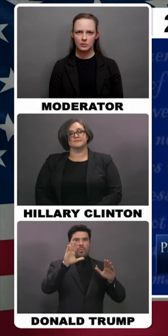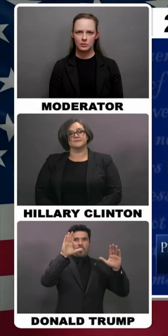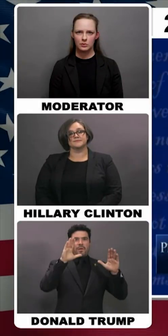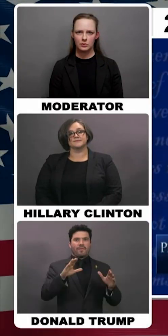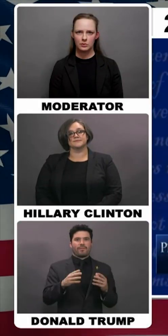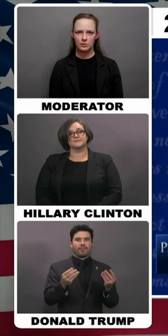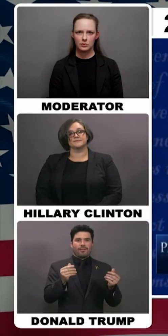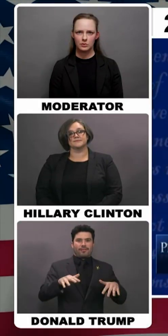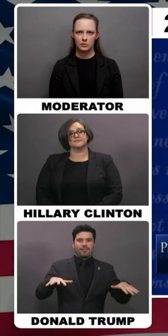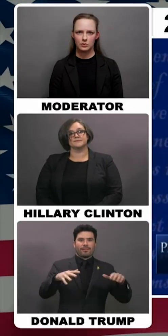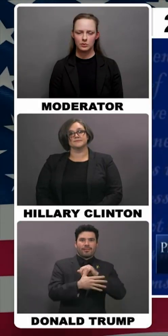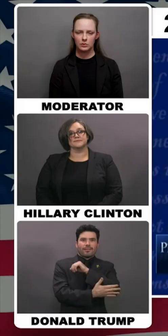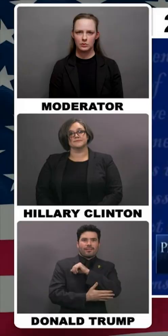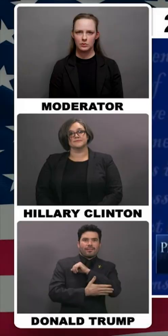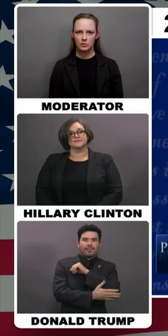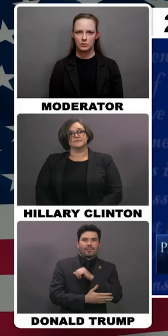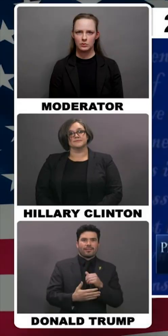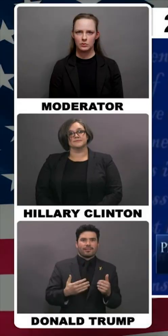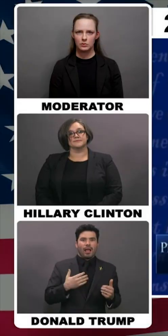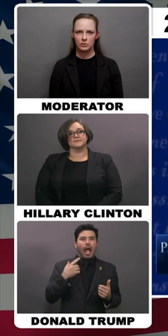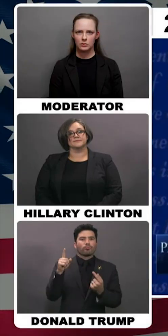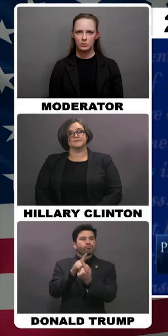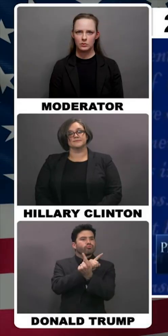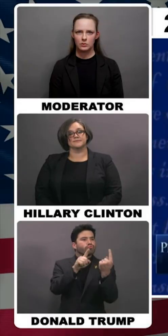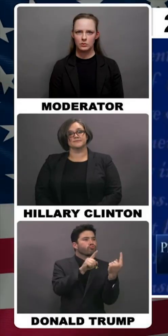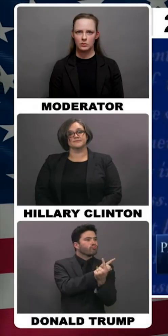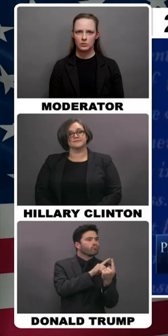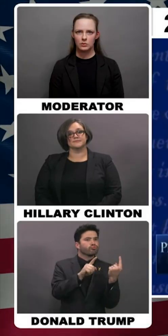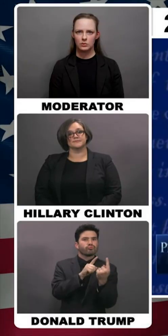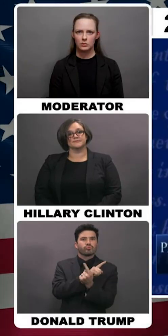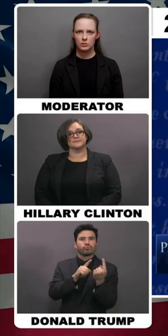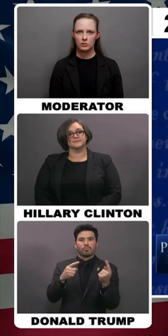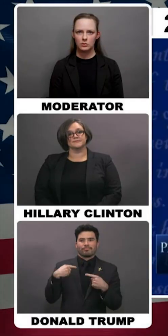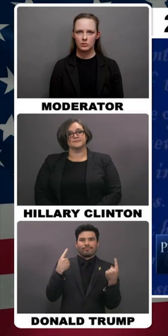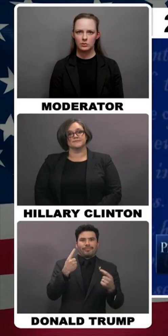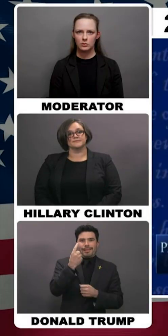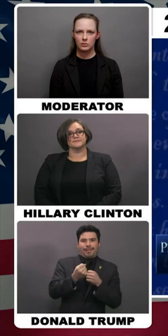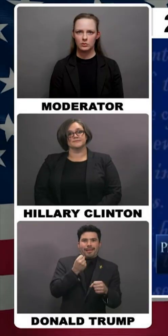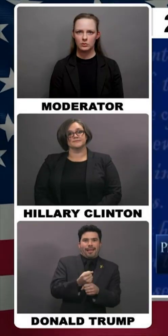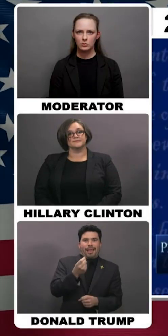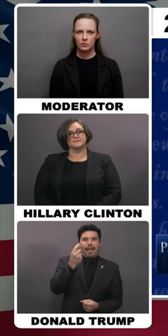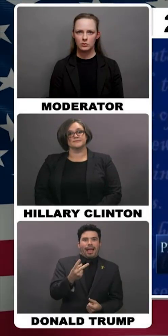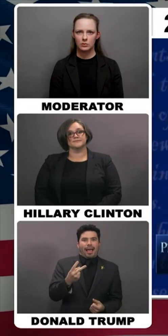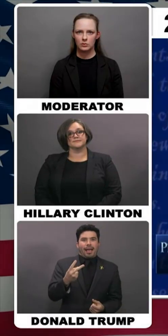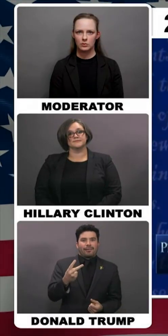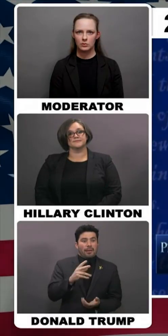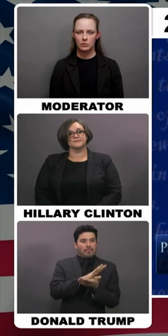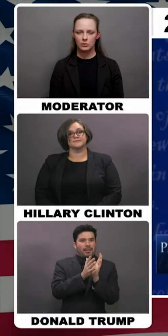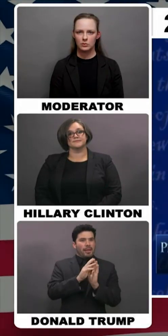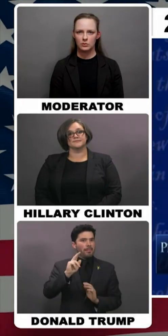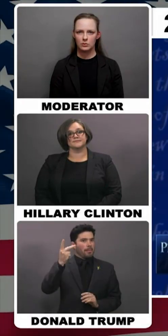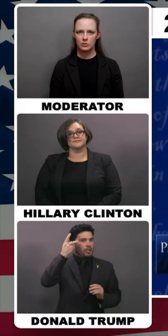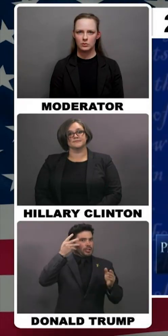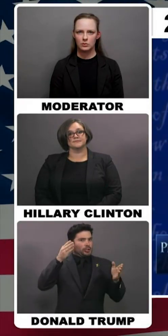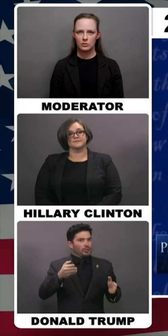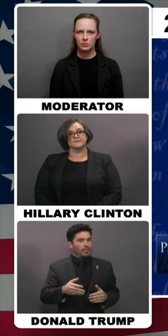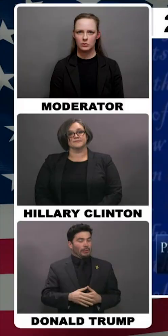of the country over the last year and a half that I've been doing this as a politician. I cannot believe I'm saying that about myself,